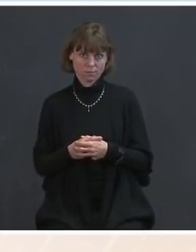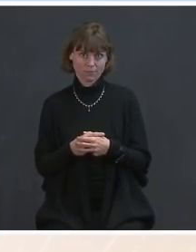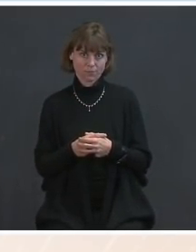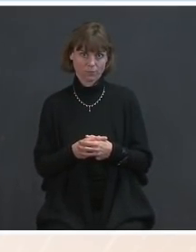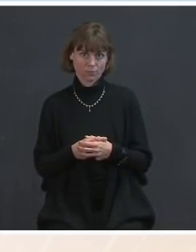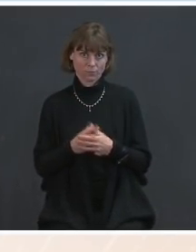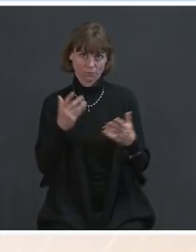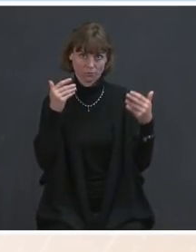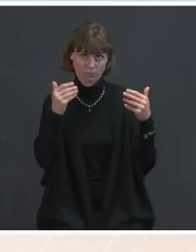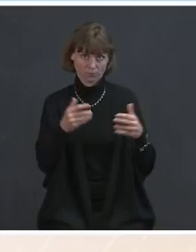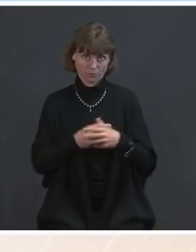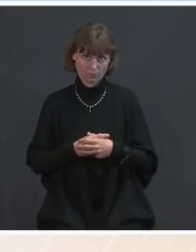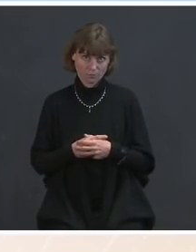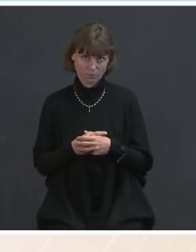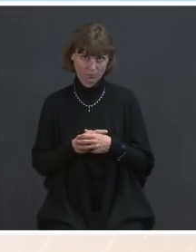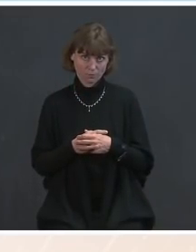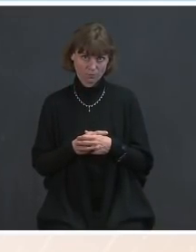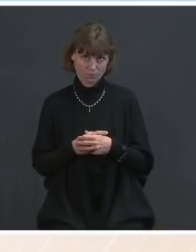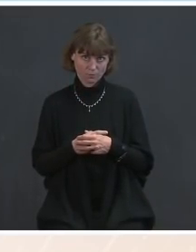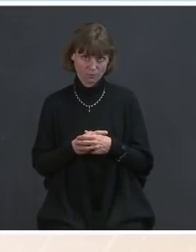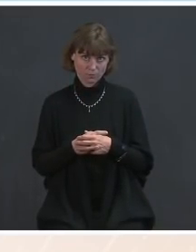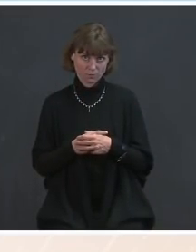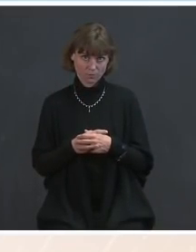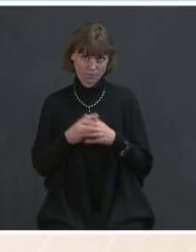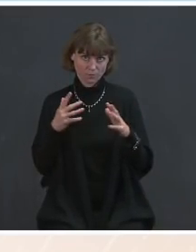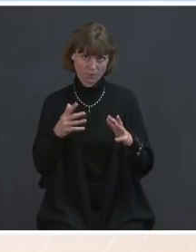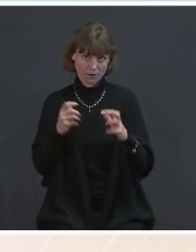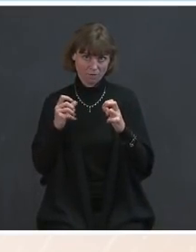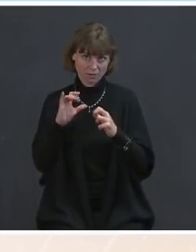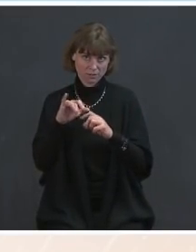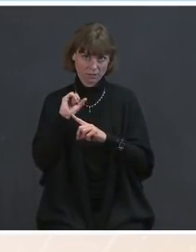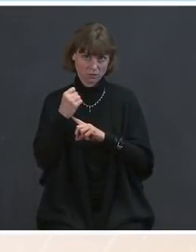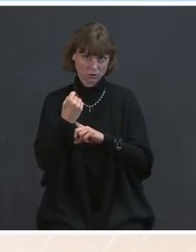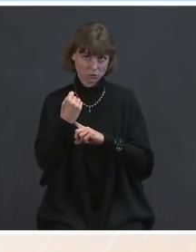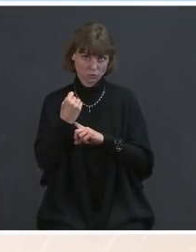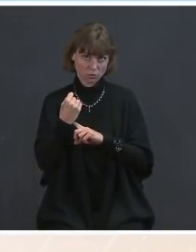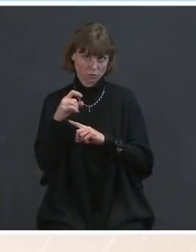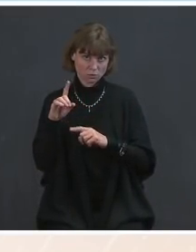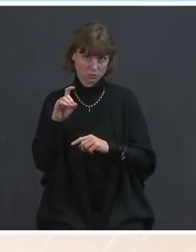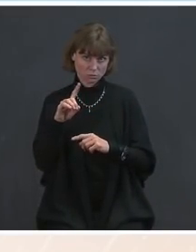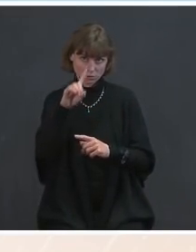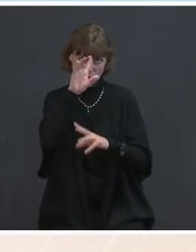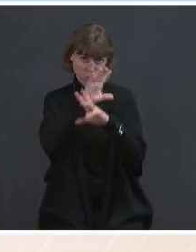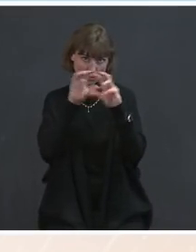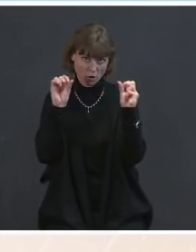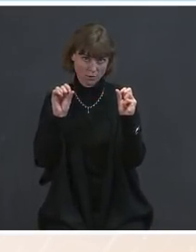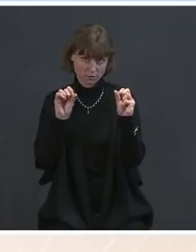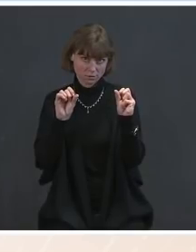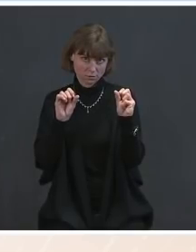The Press: Thanks. Just two quick ones, Jen. Given how fast moving the situation has been, does the President believe that his administration has a handle